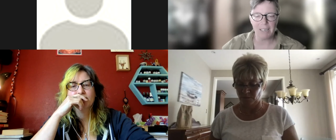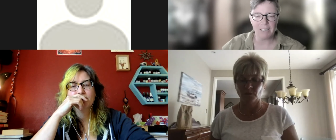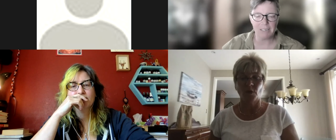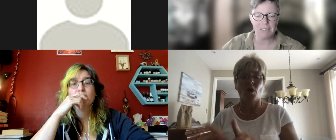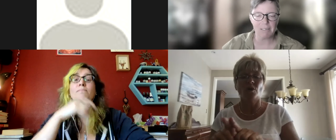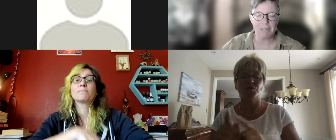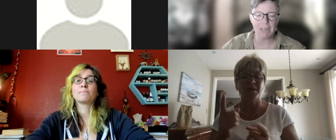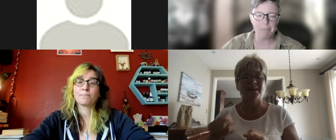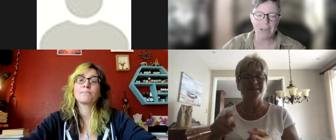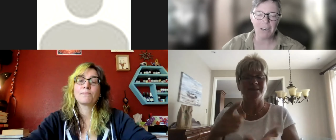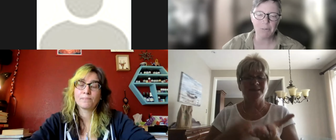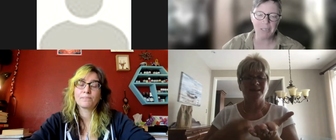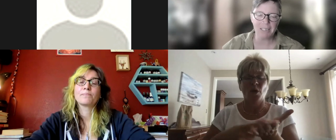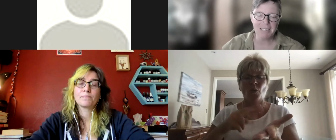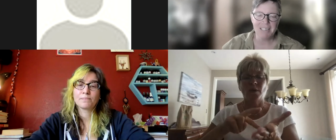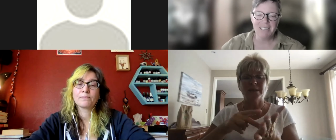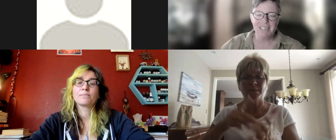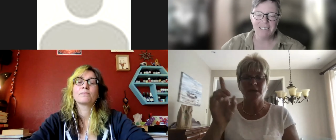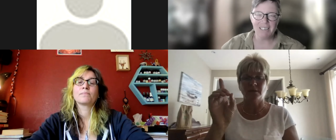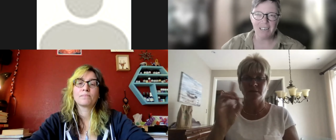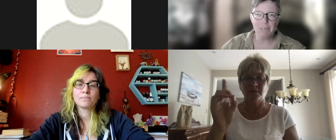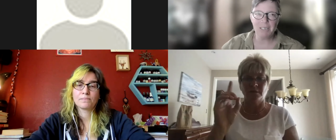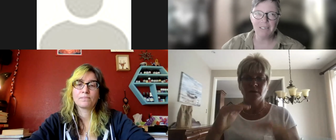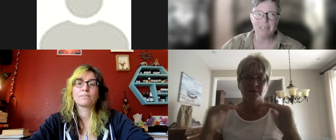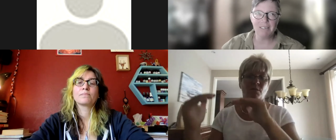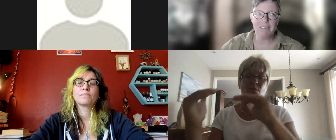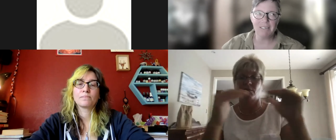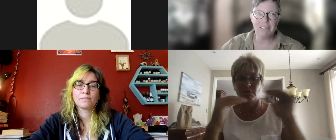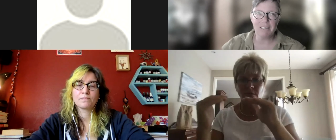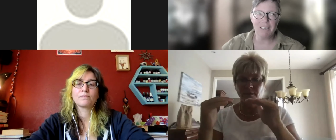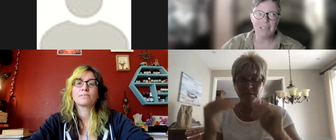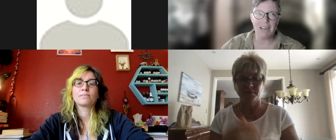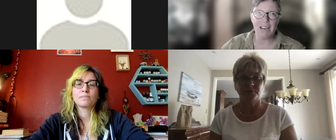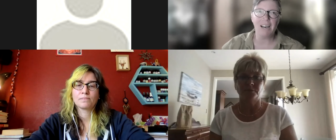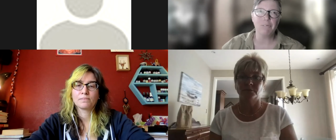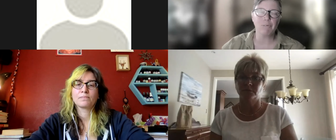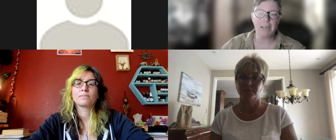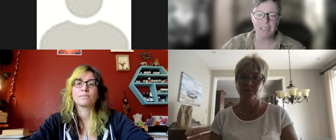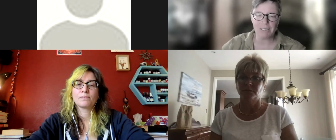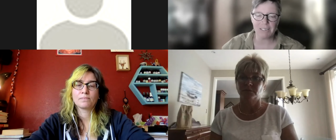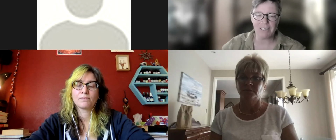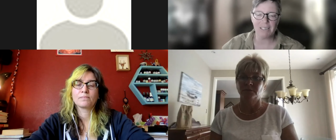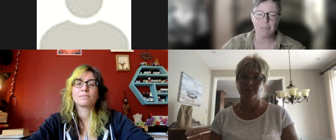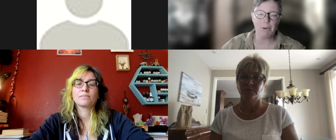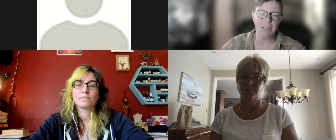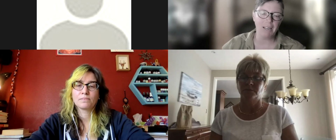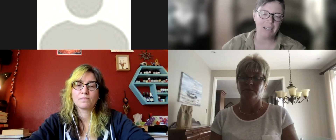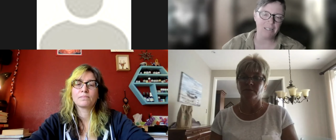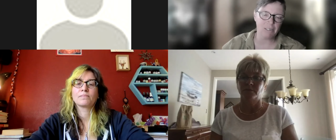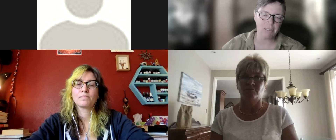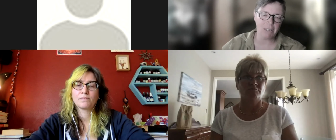and how do we have rights as well as